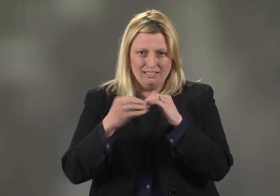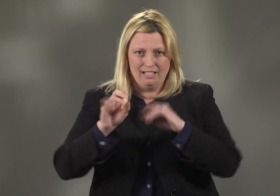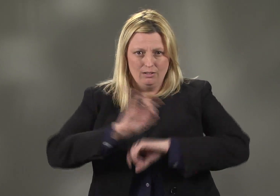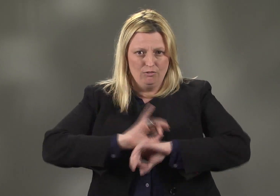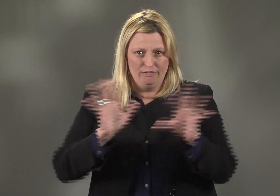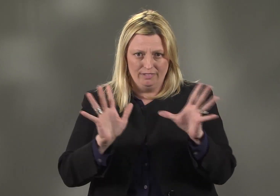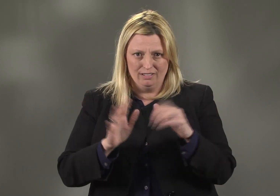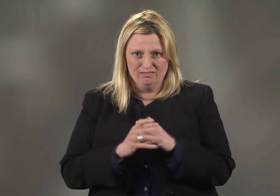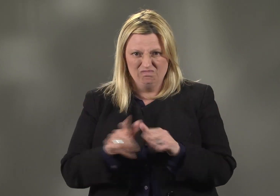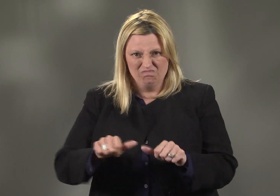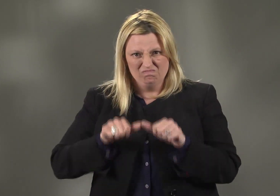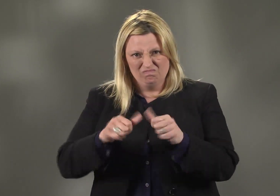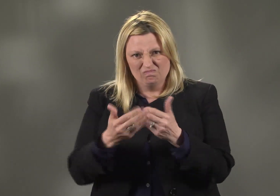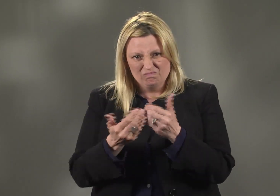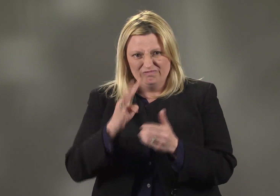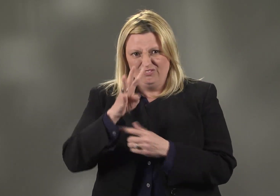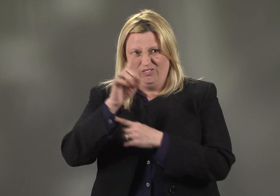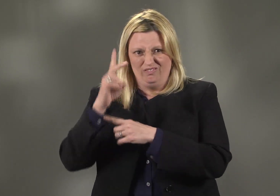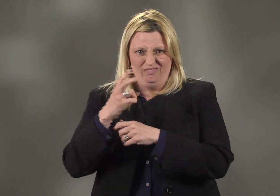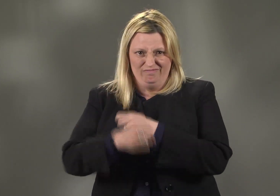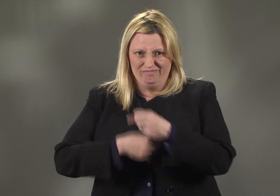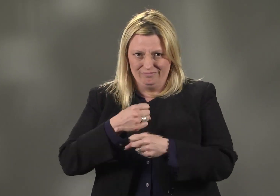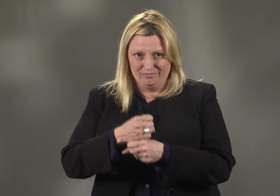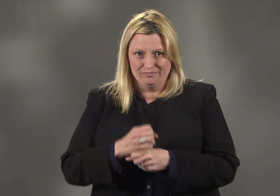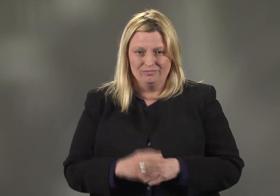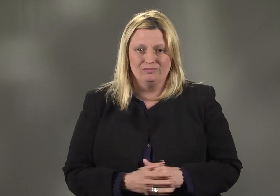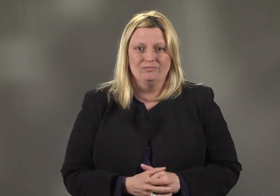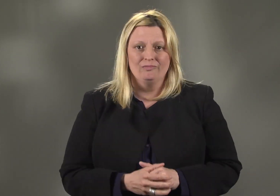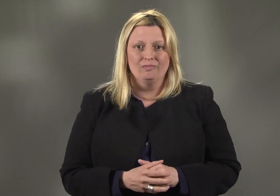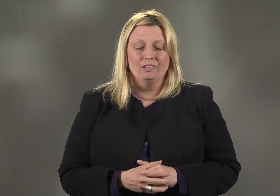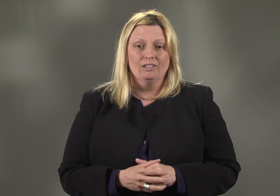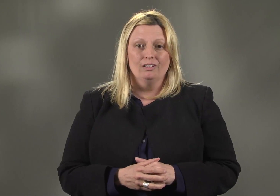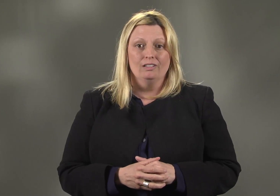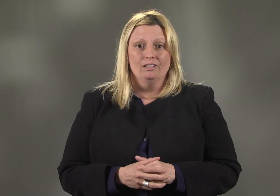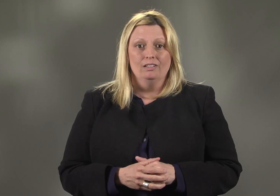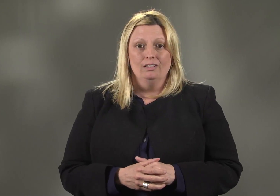was intense and horrific. It lasted almost four and a half years.